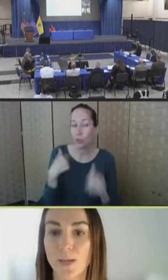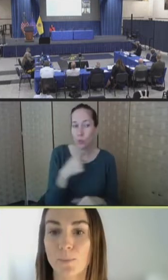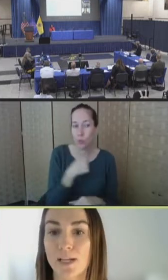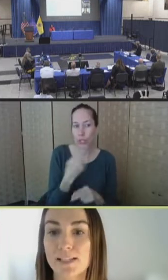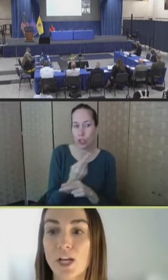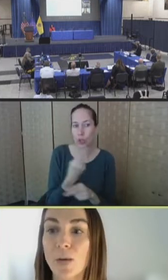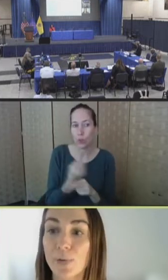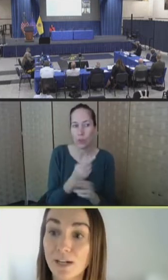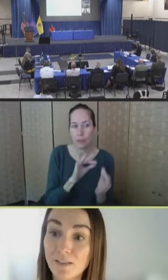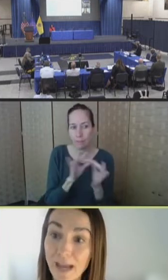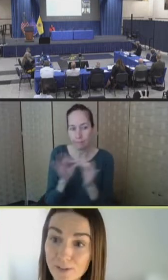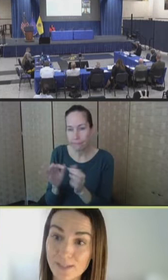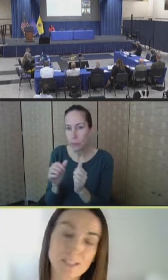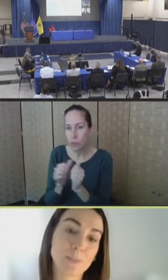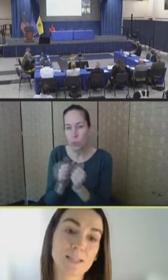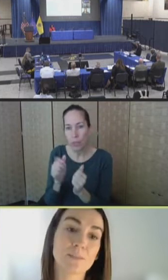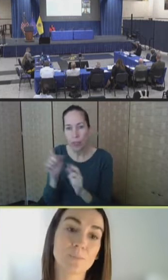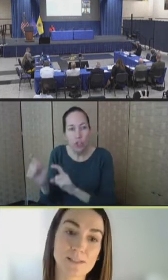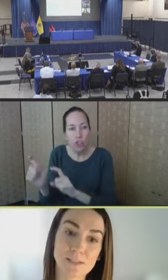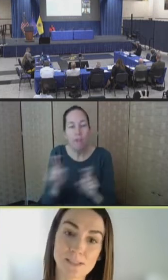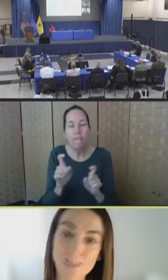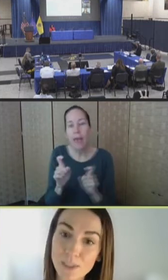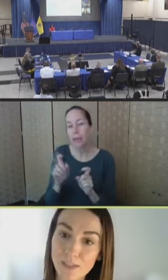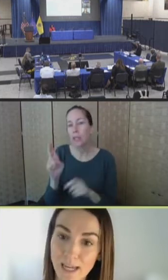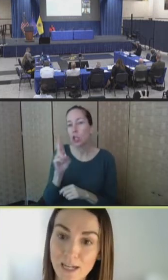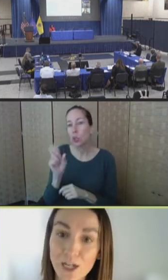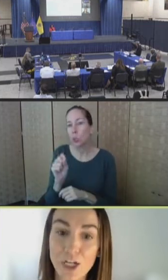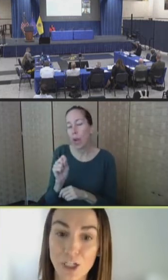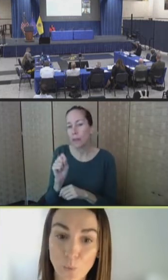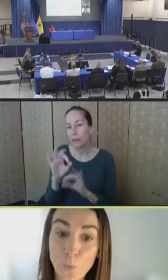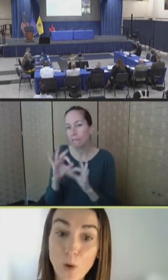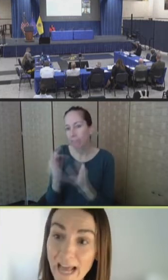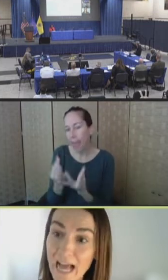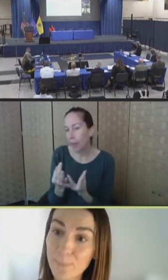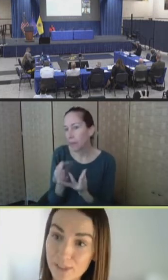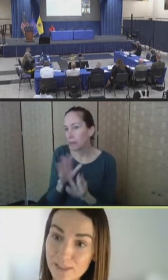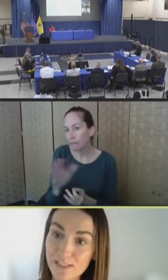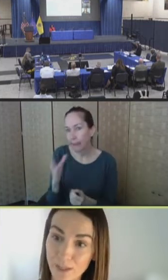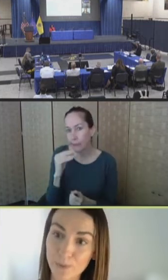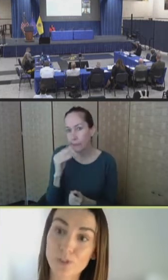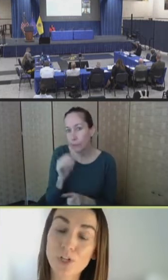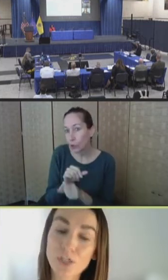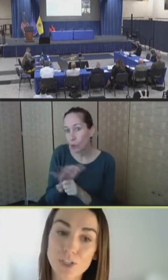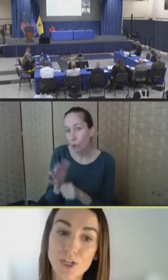families. But it allows us to basically simulate, you know, what happens to family structures